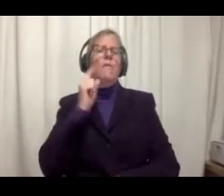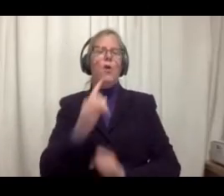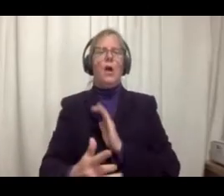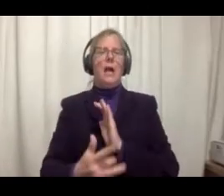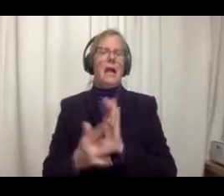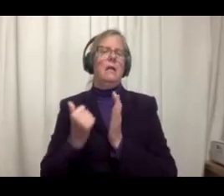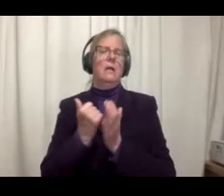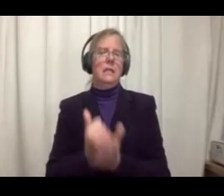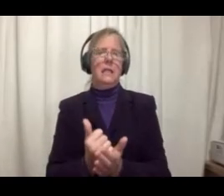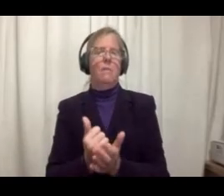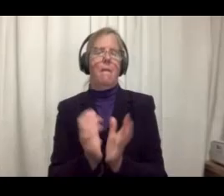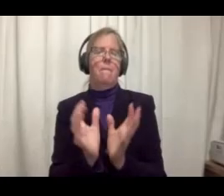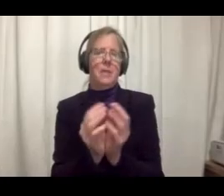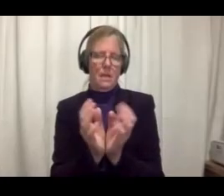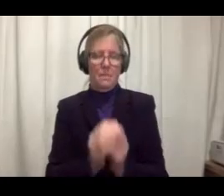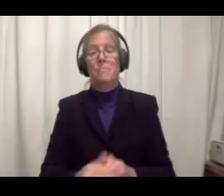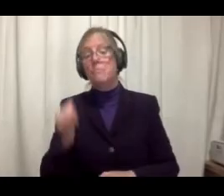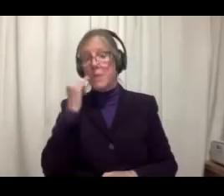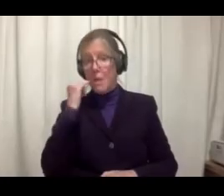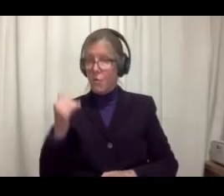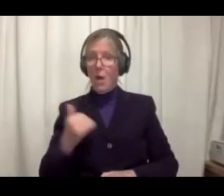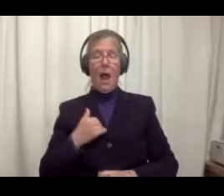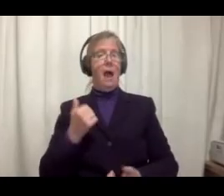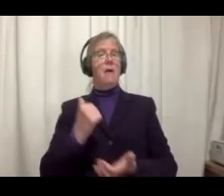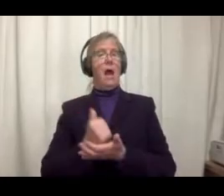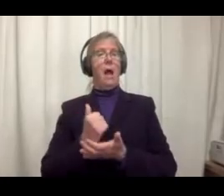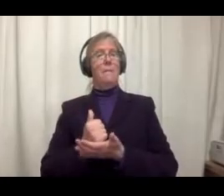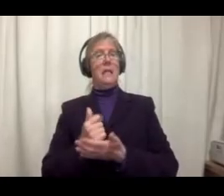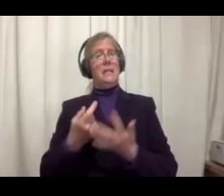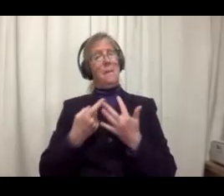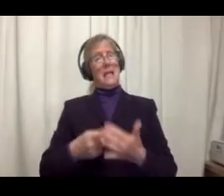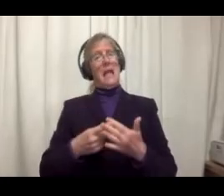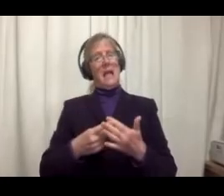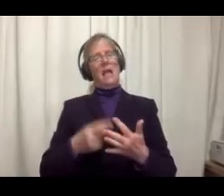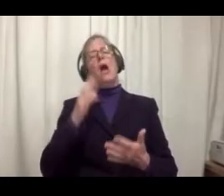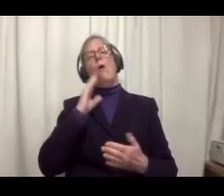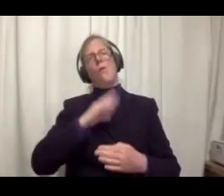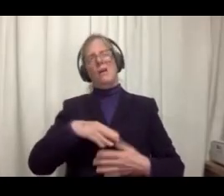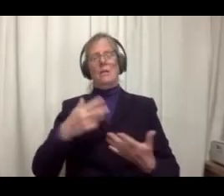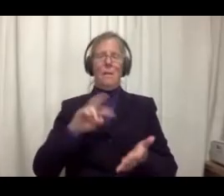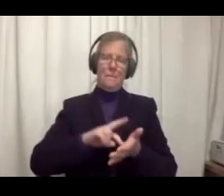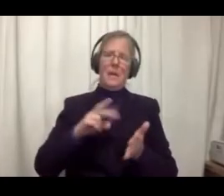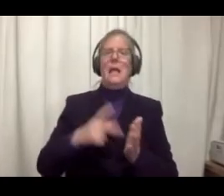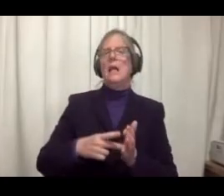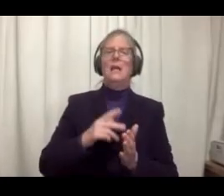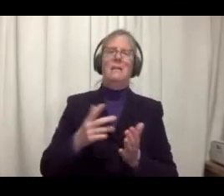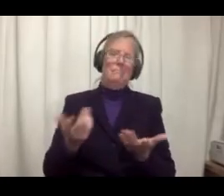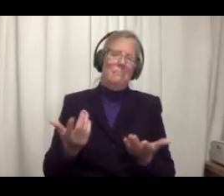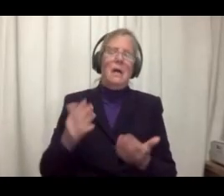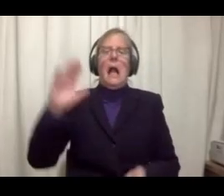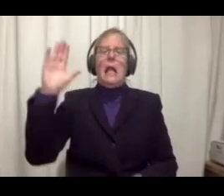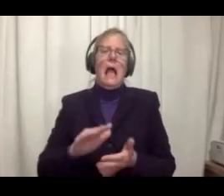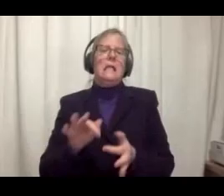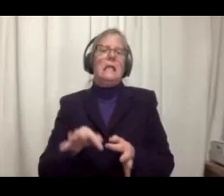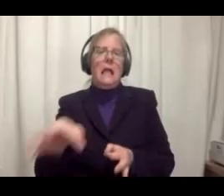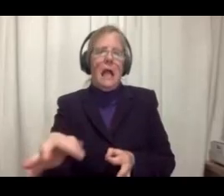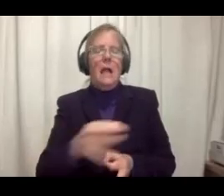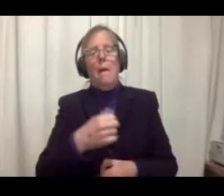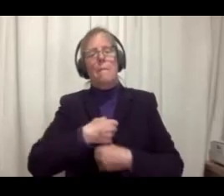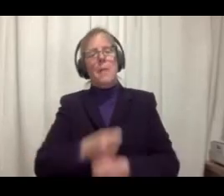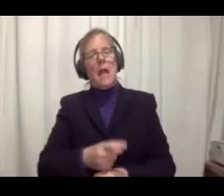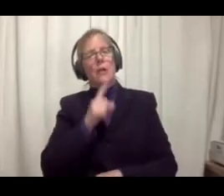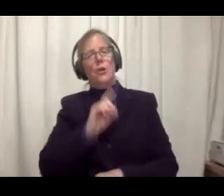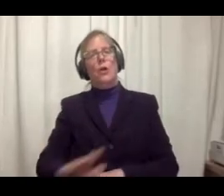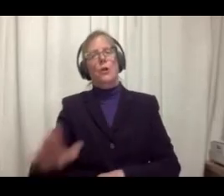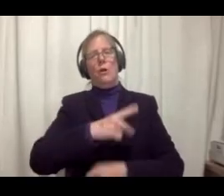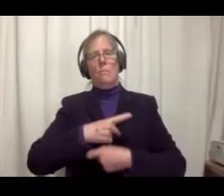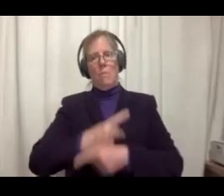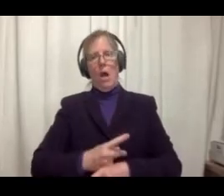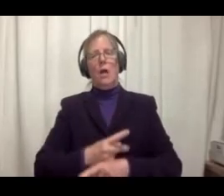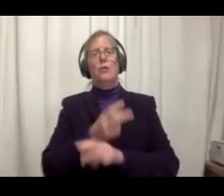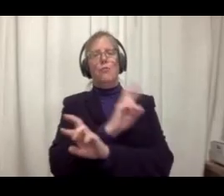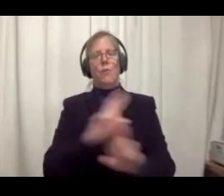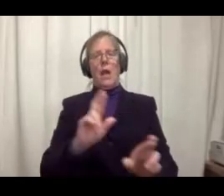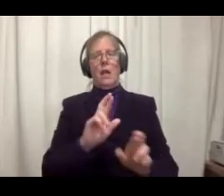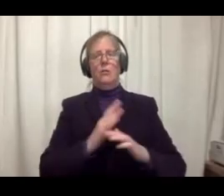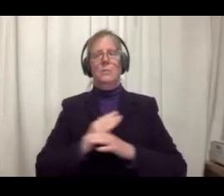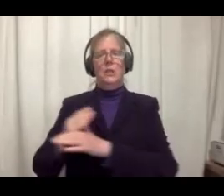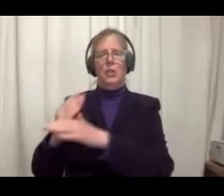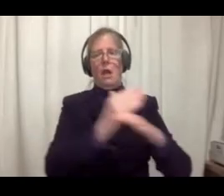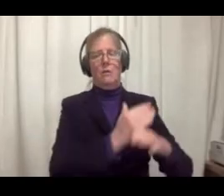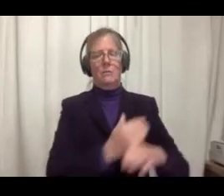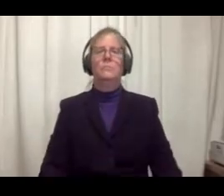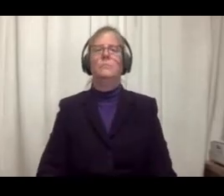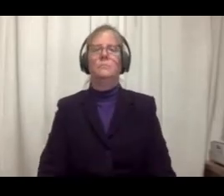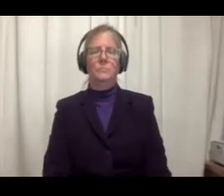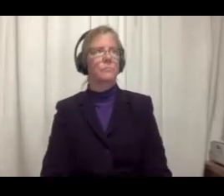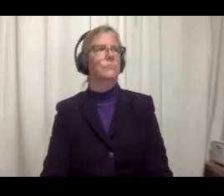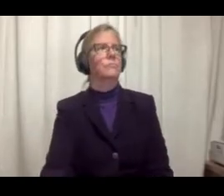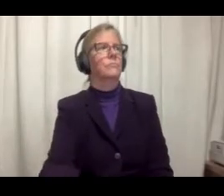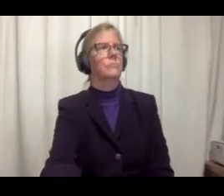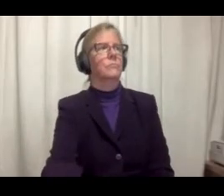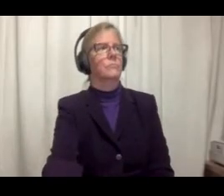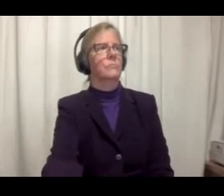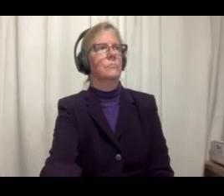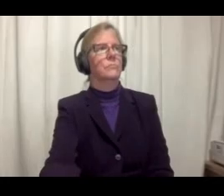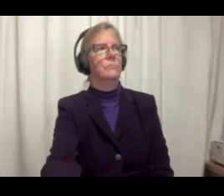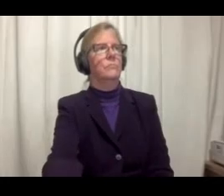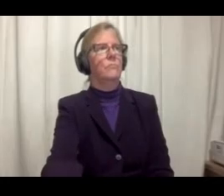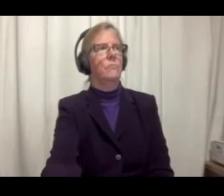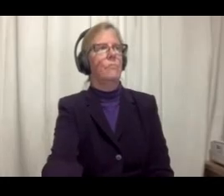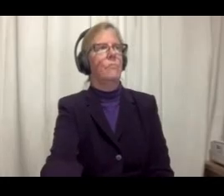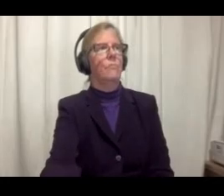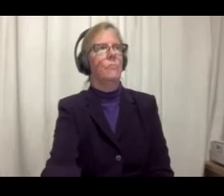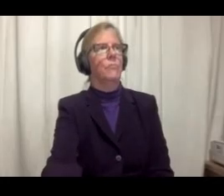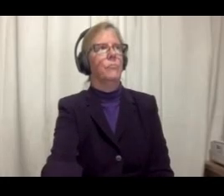A little help early on can prevent delays and ensure that products are ready to be shared.